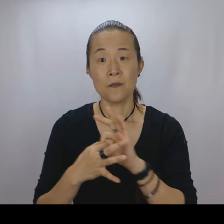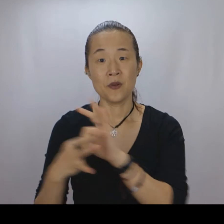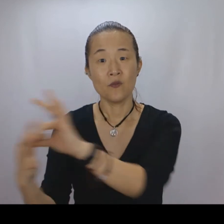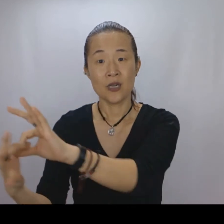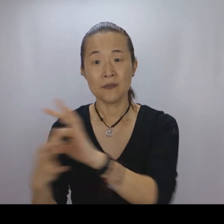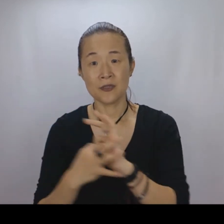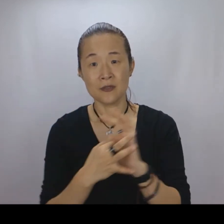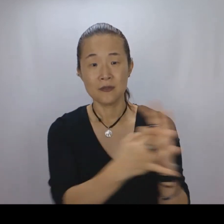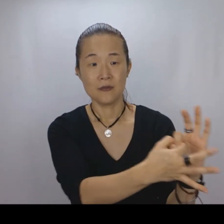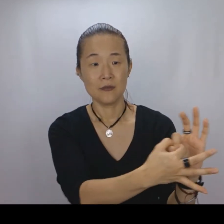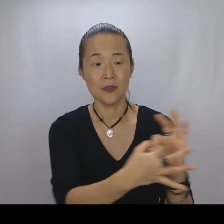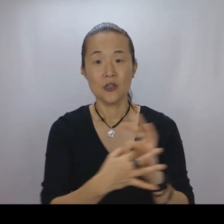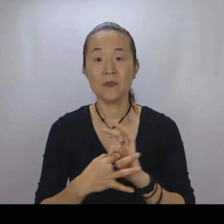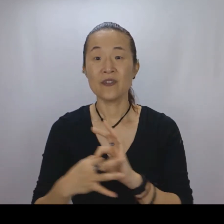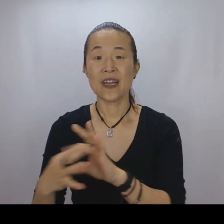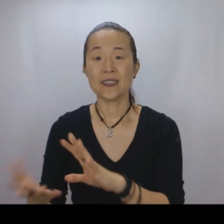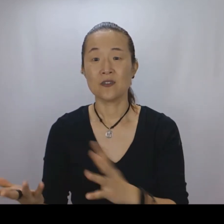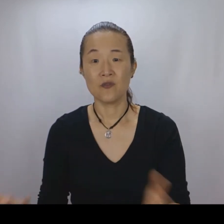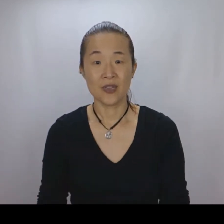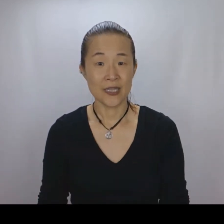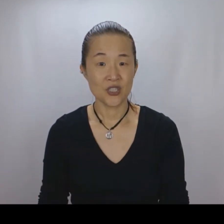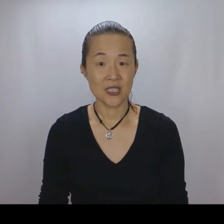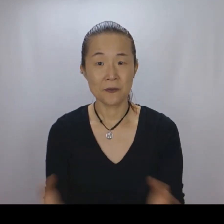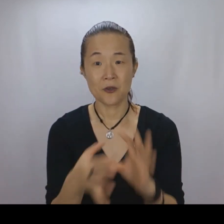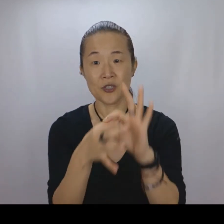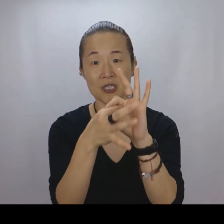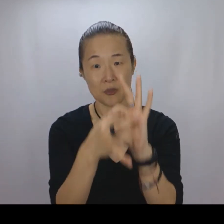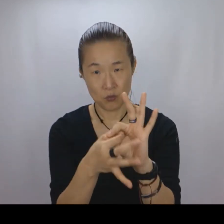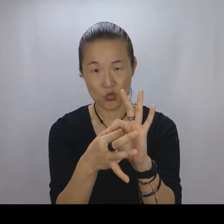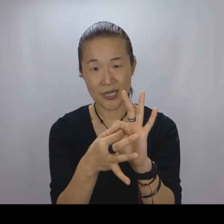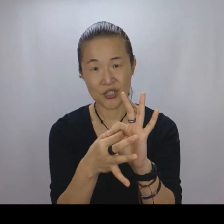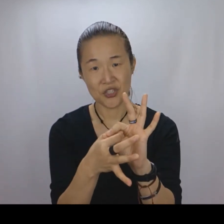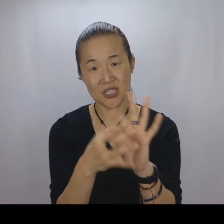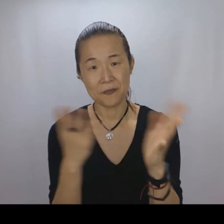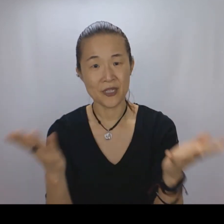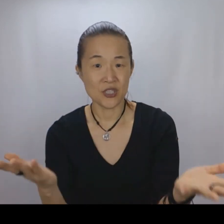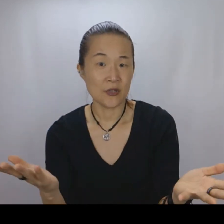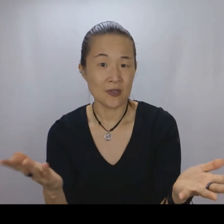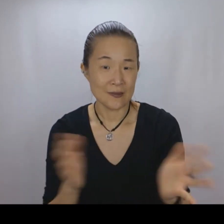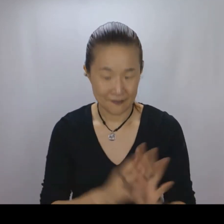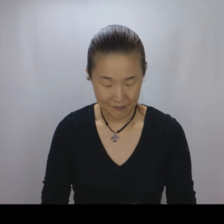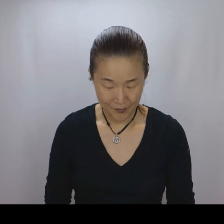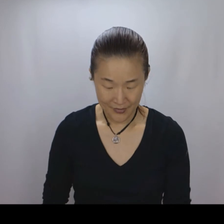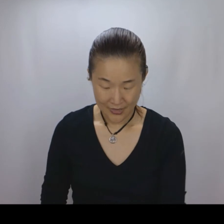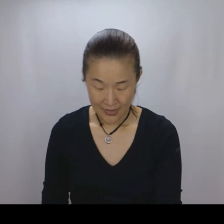whatever whomever has a relationship or just relationship in general.